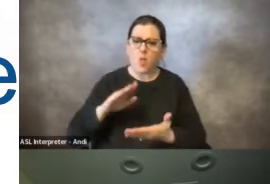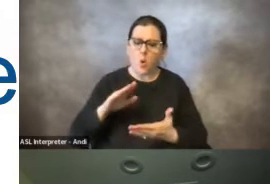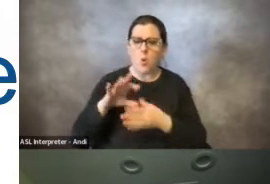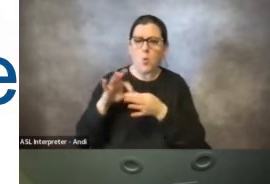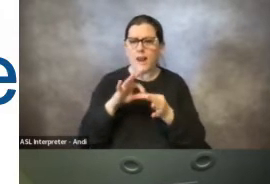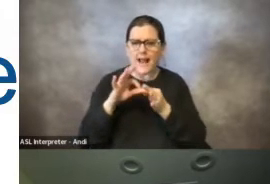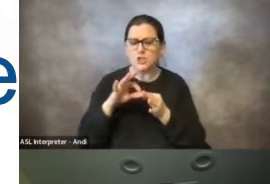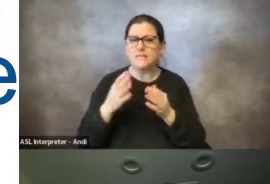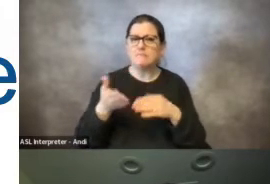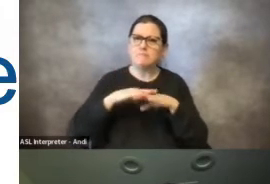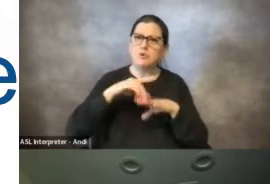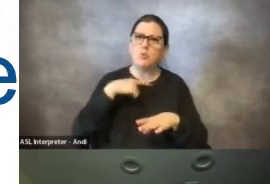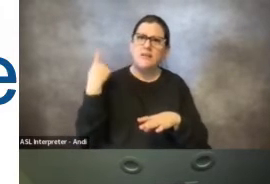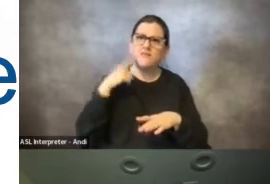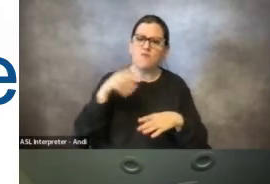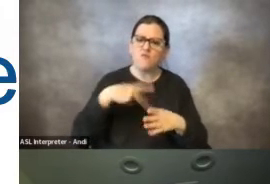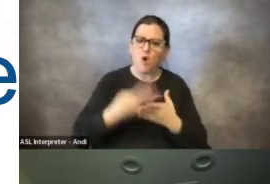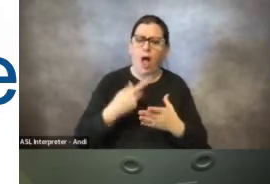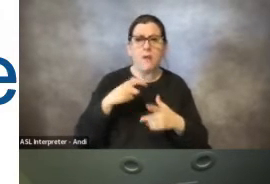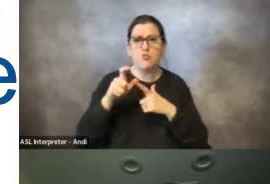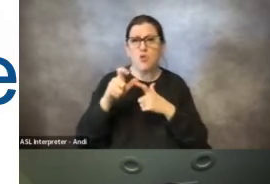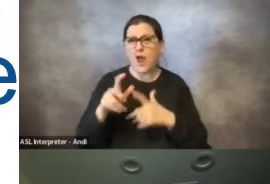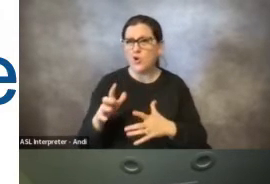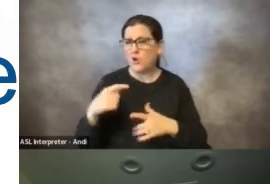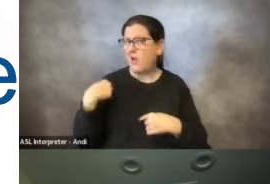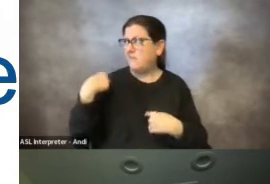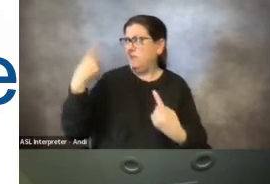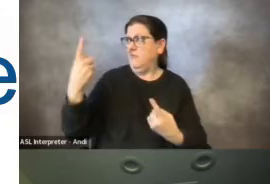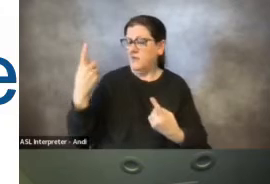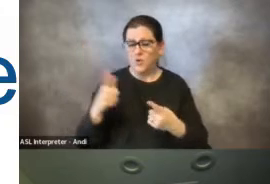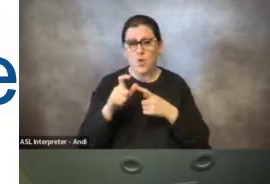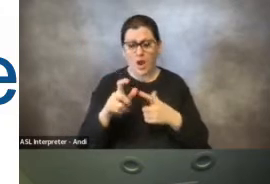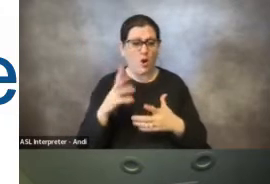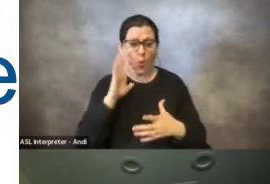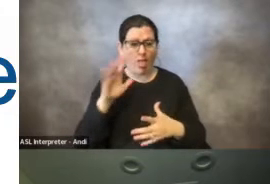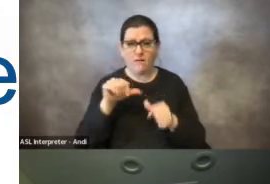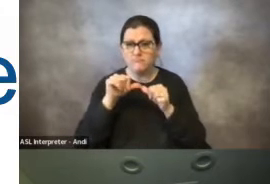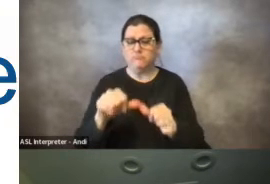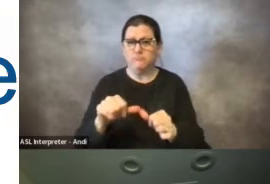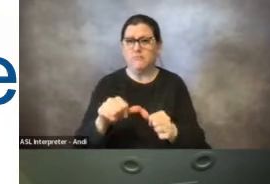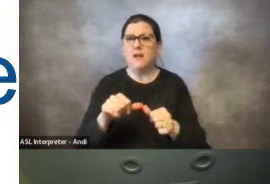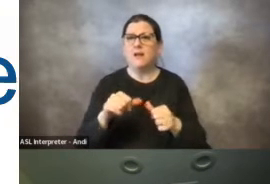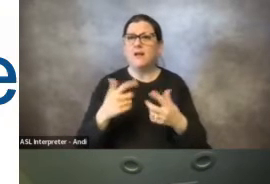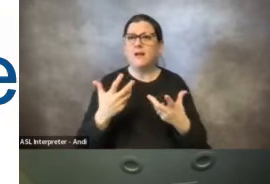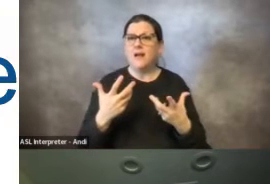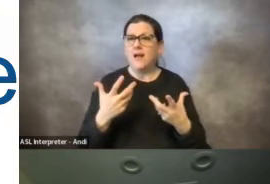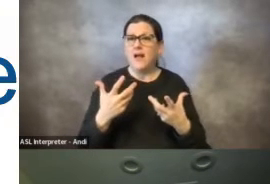coordination, increased risk of falls, I'm a runner, I've always been a runner, you know, I'll always be, you know, I took on